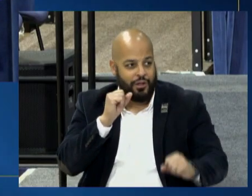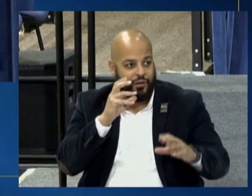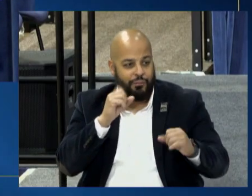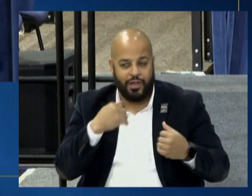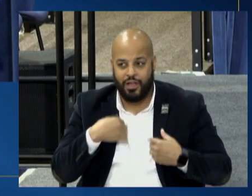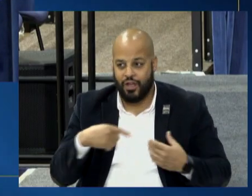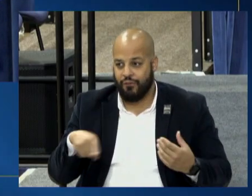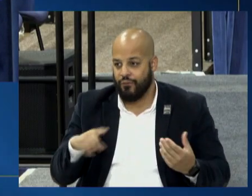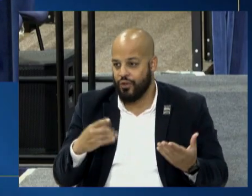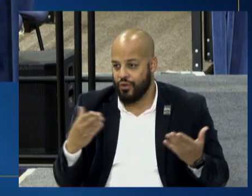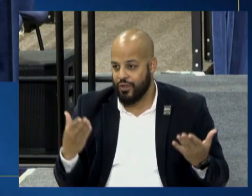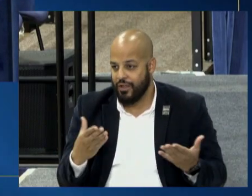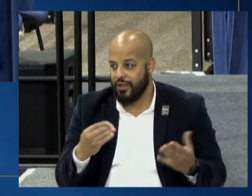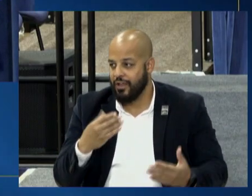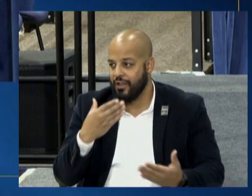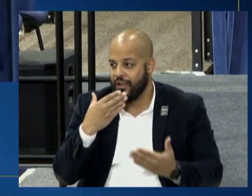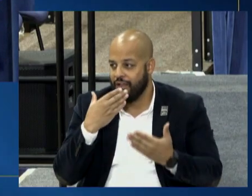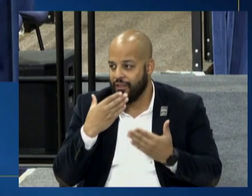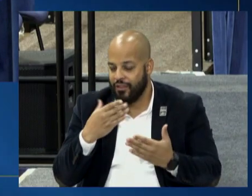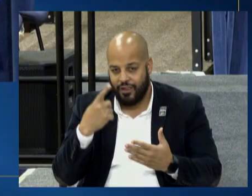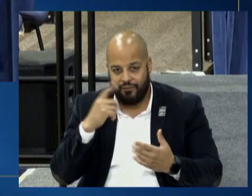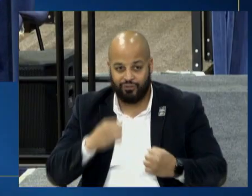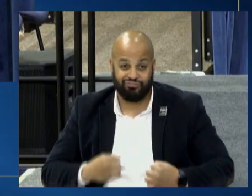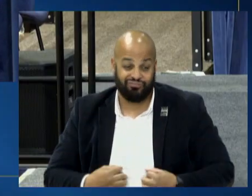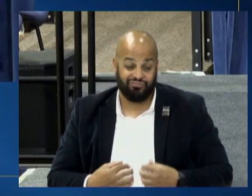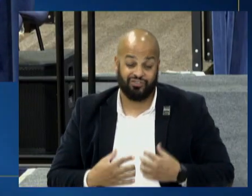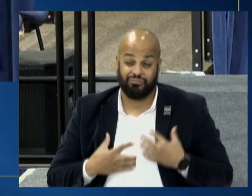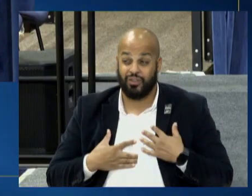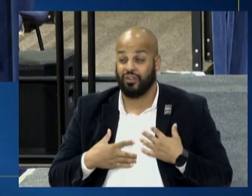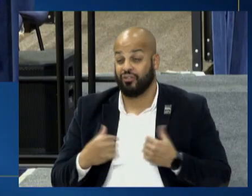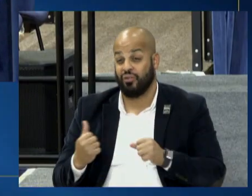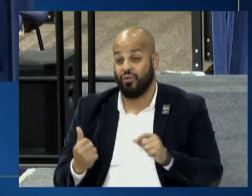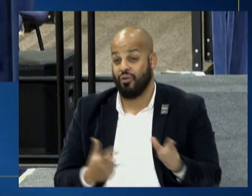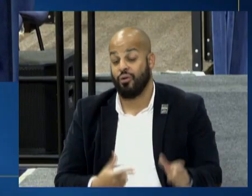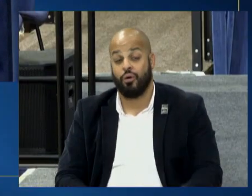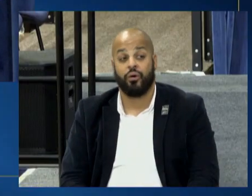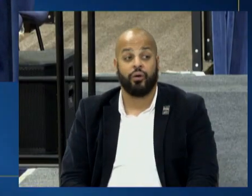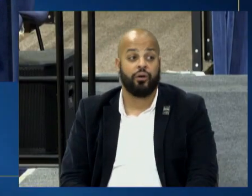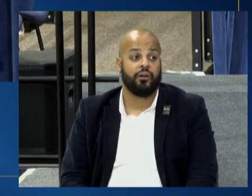obviously, your leadership and inspiring all of us to take on this work. This work